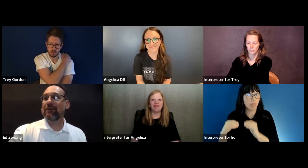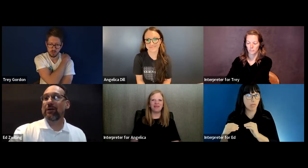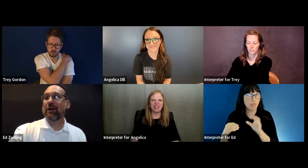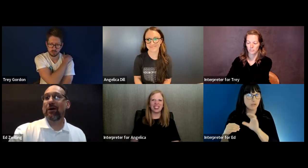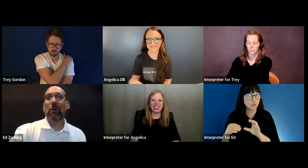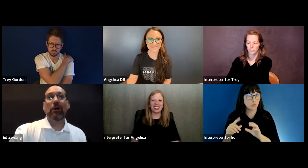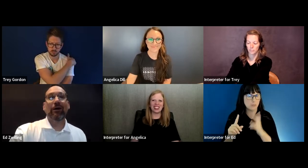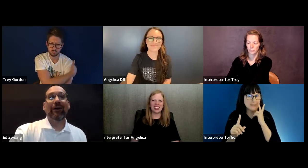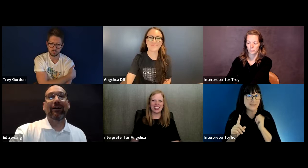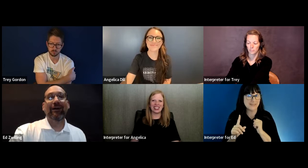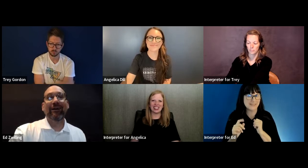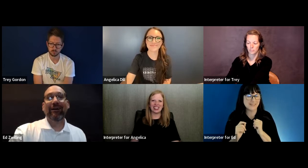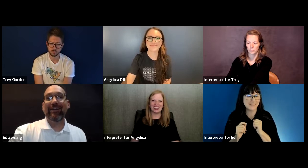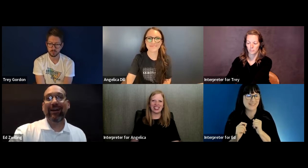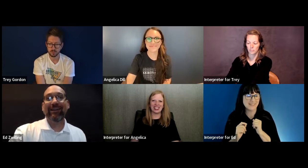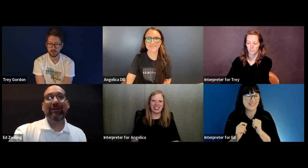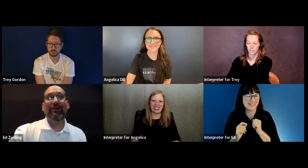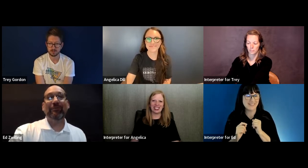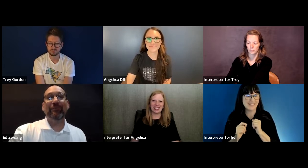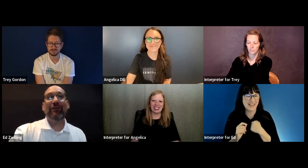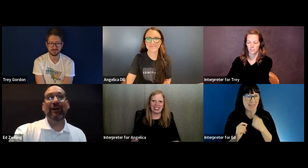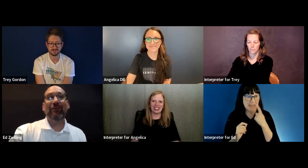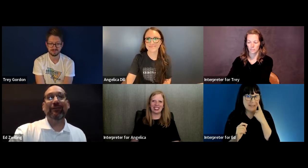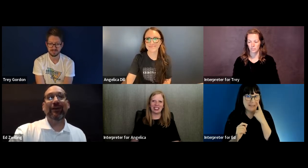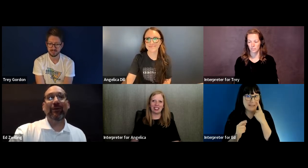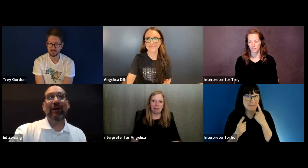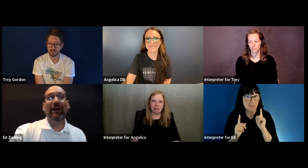here we go i think i did it but we'll find out when i try and go back